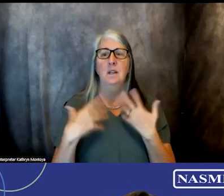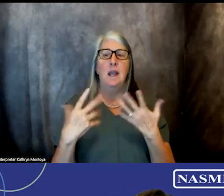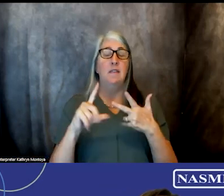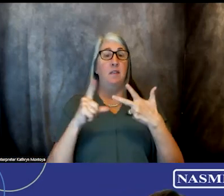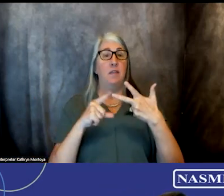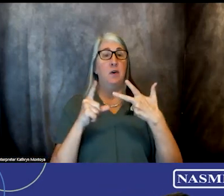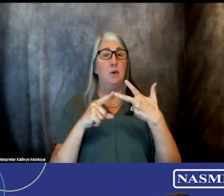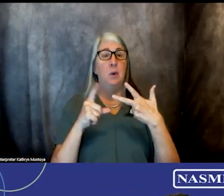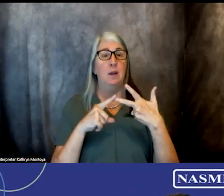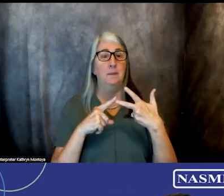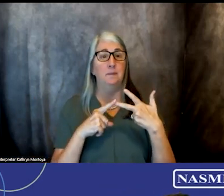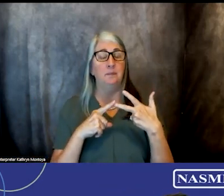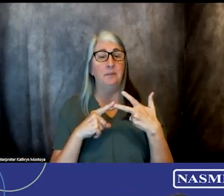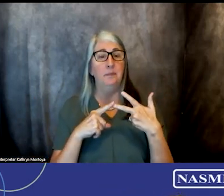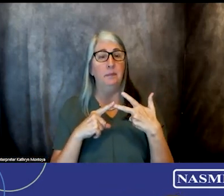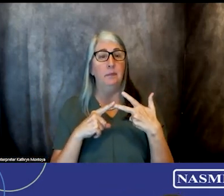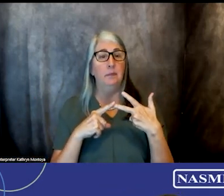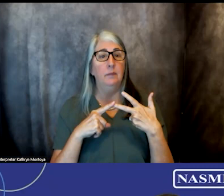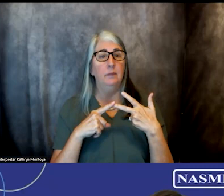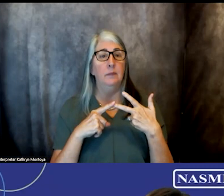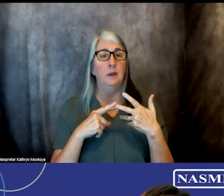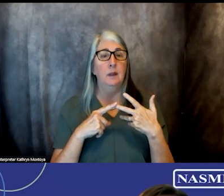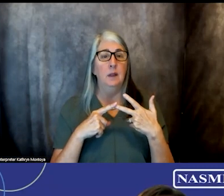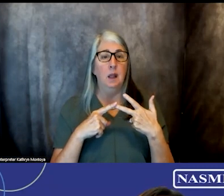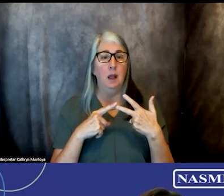TO TALK ABOUT IS FUNDING CONSIDERATIONS.